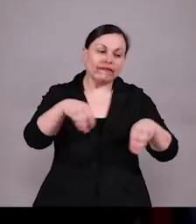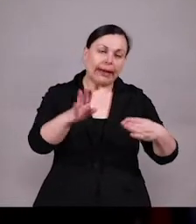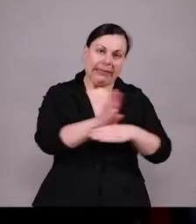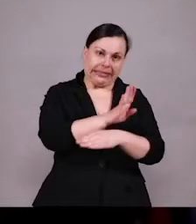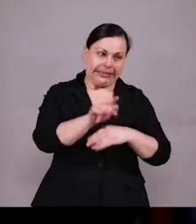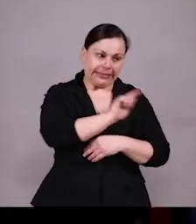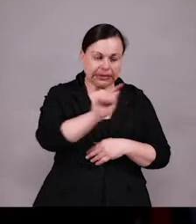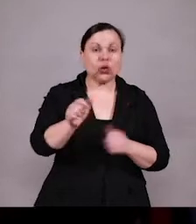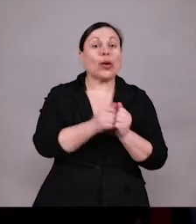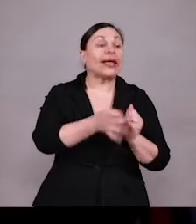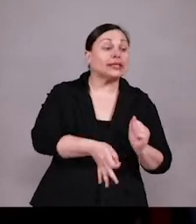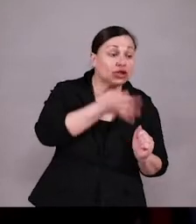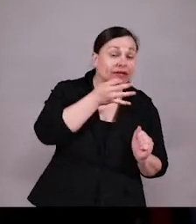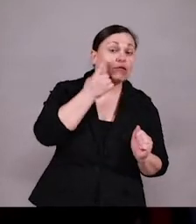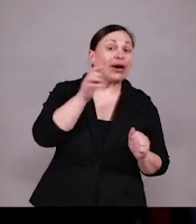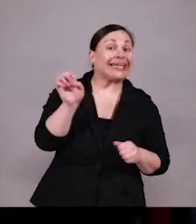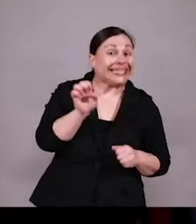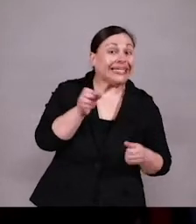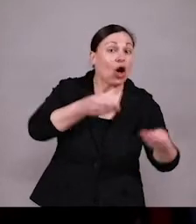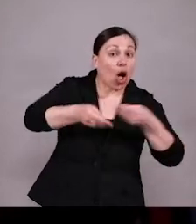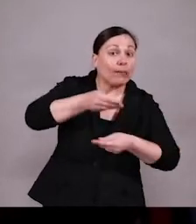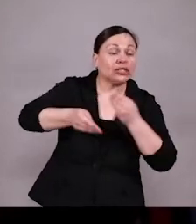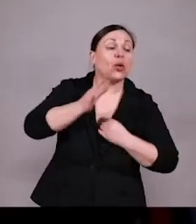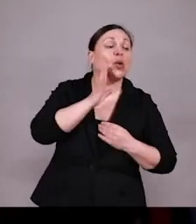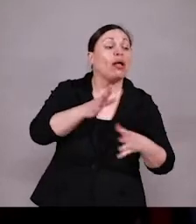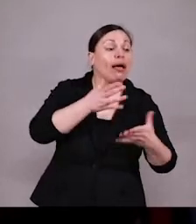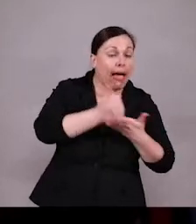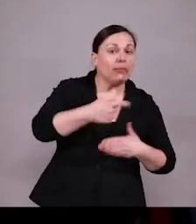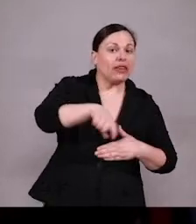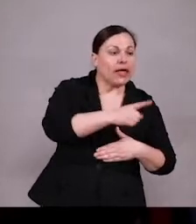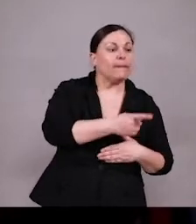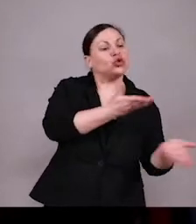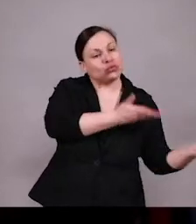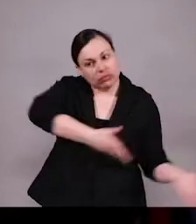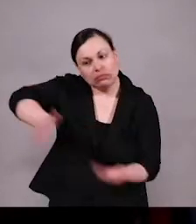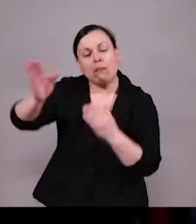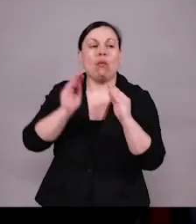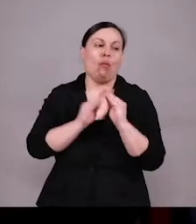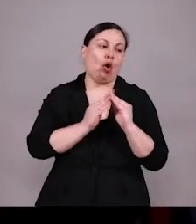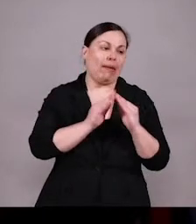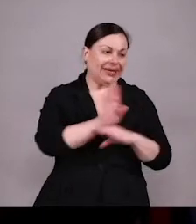expertise in e-commerce that will enable them to take more of their business activity online.